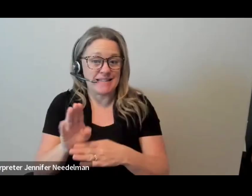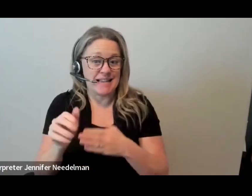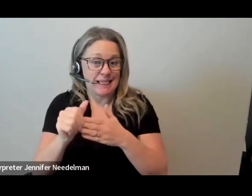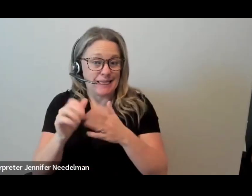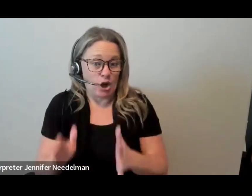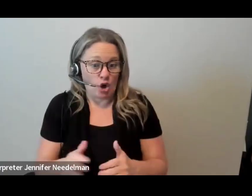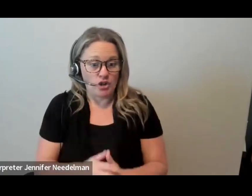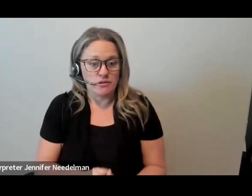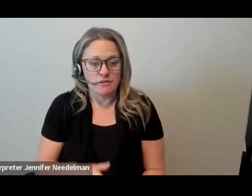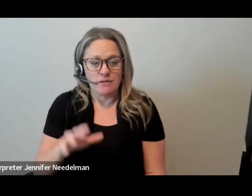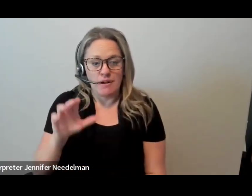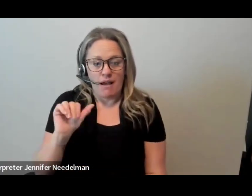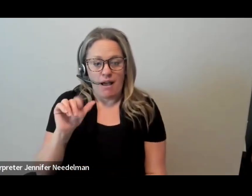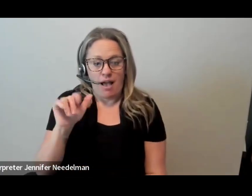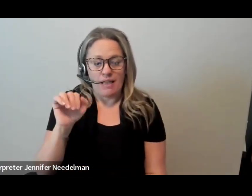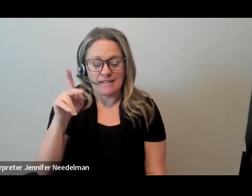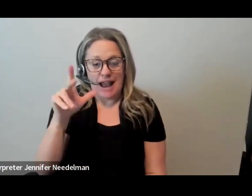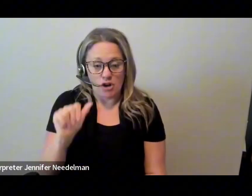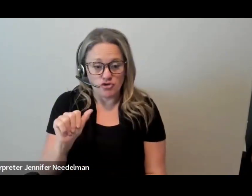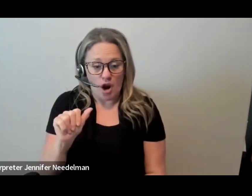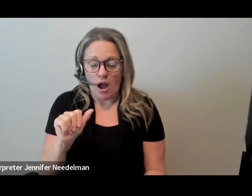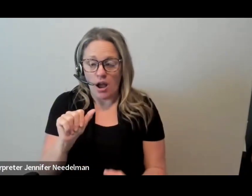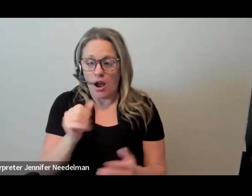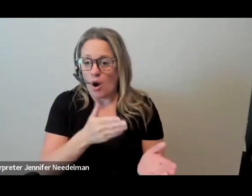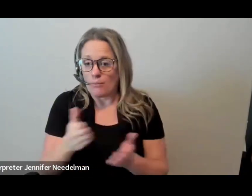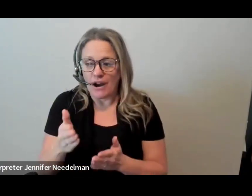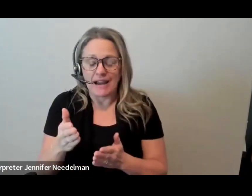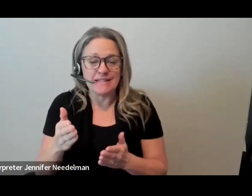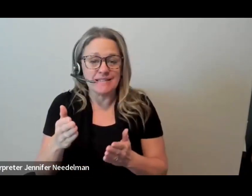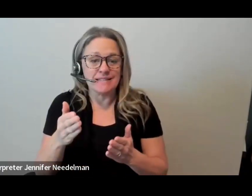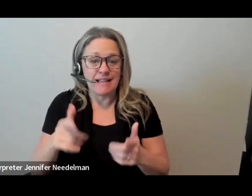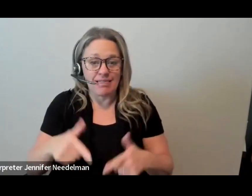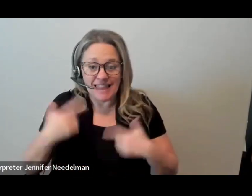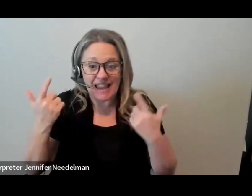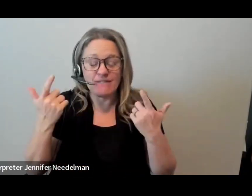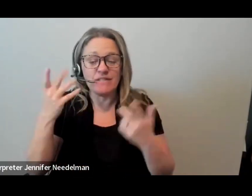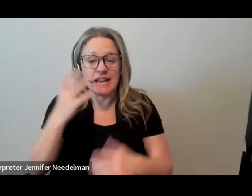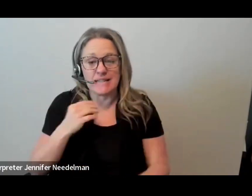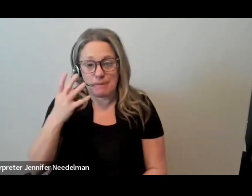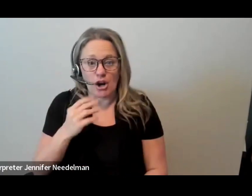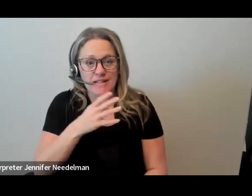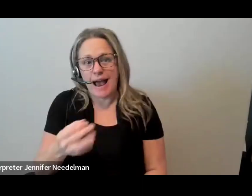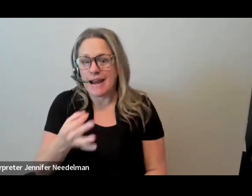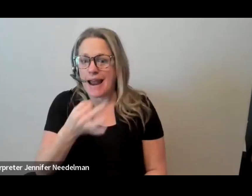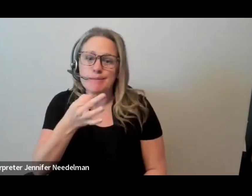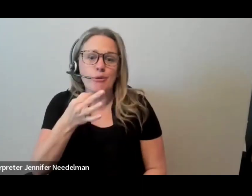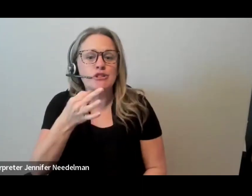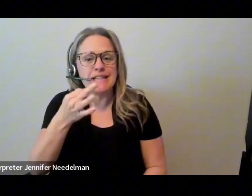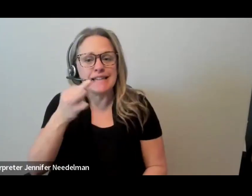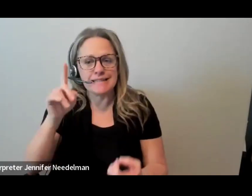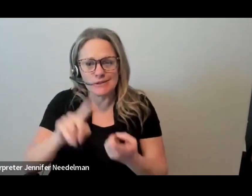Alexandria bring both lived experiences and professional expertise to advance in entrepreneurship,